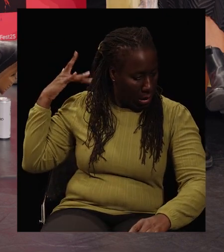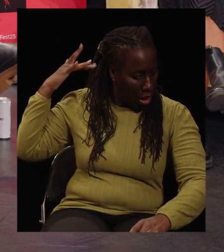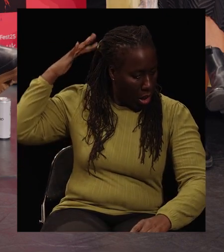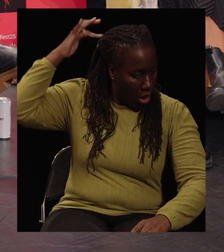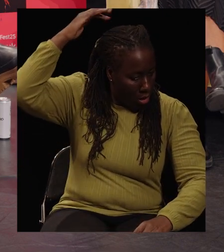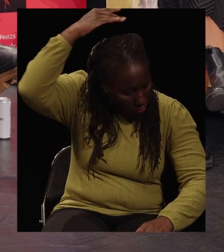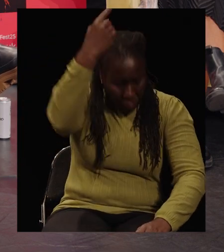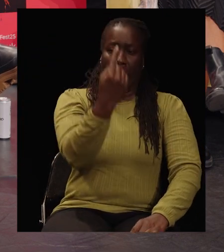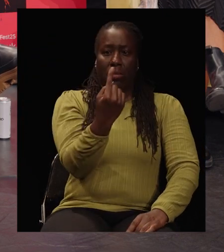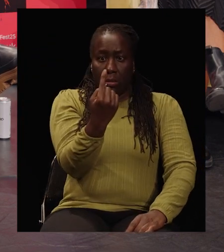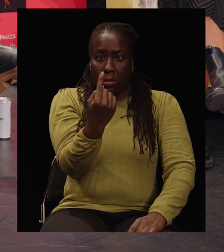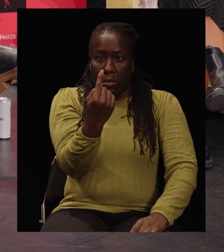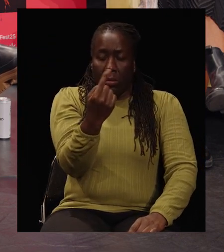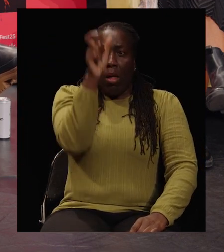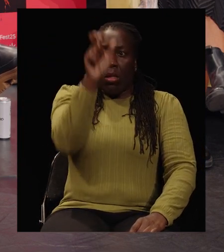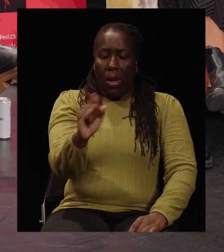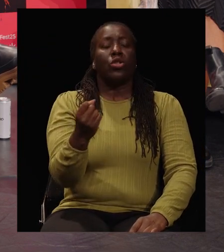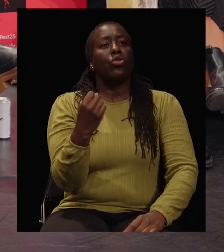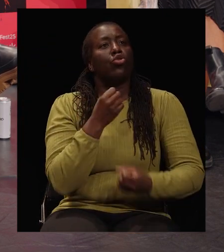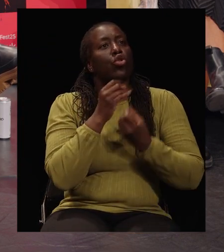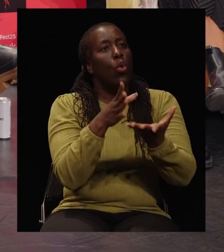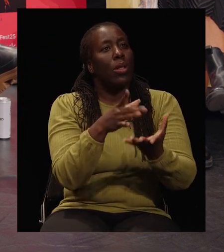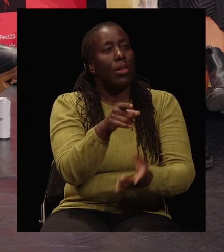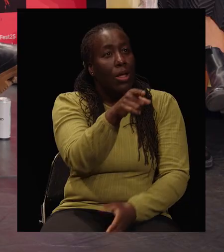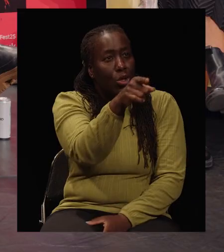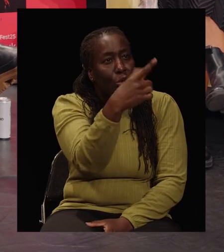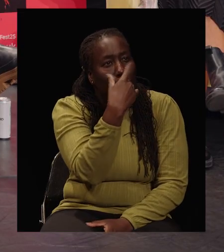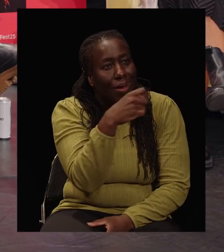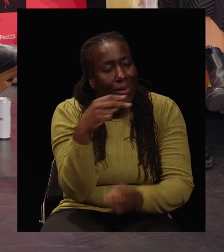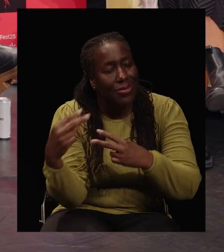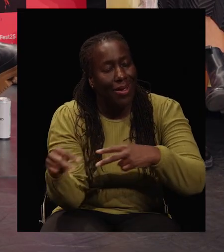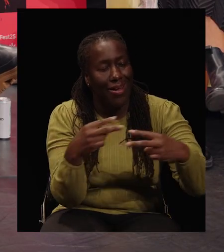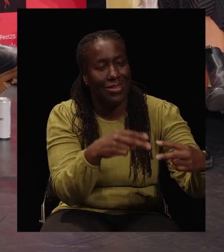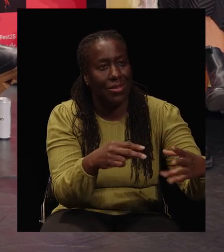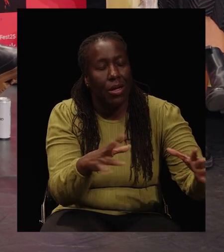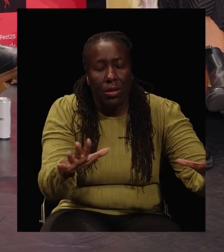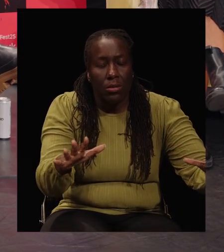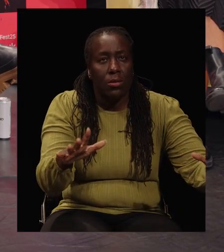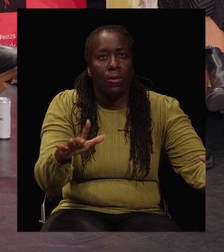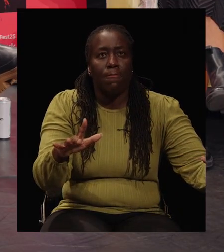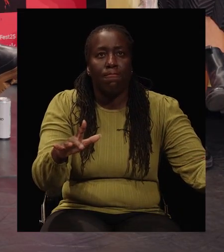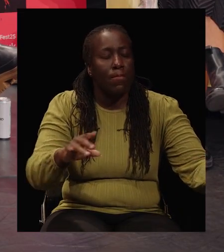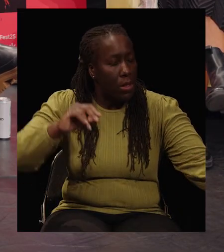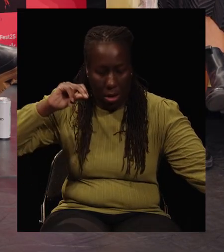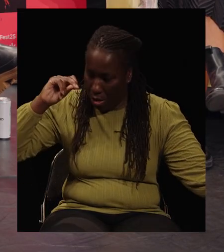that person who told them you can dance, and it was a pivot point in their lives